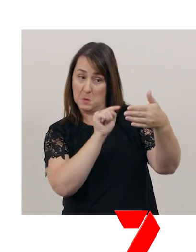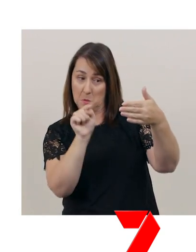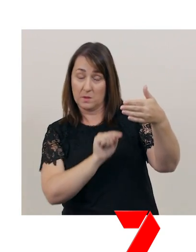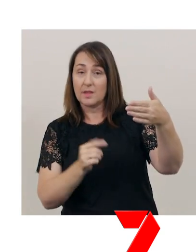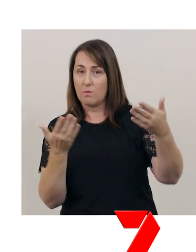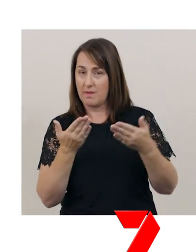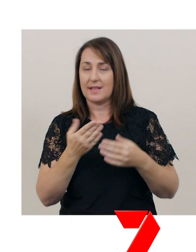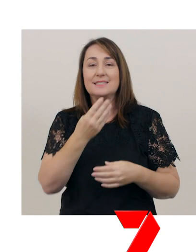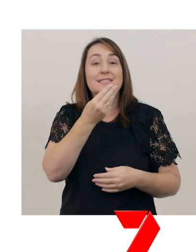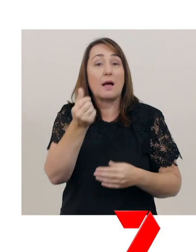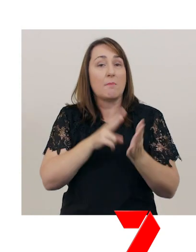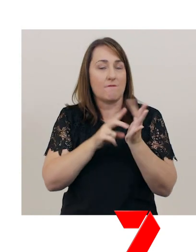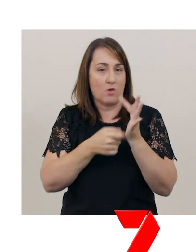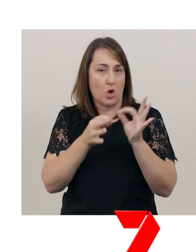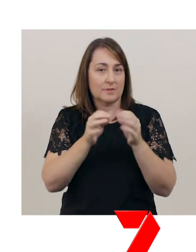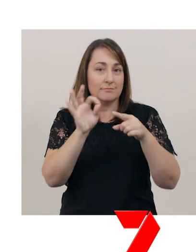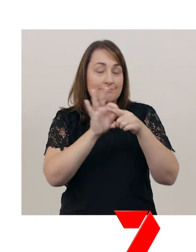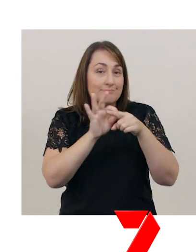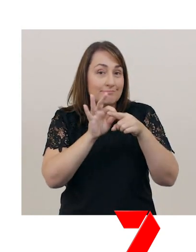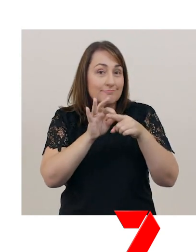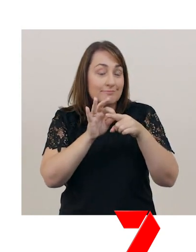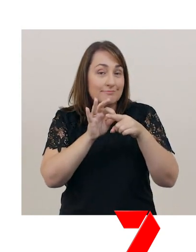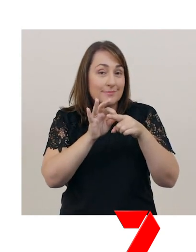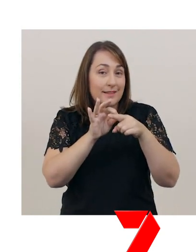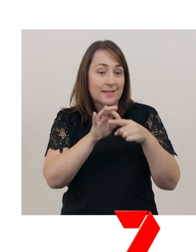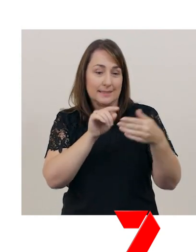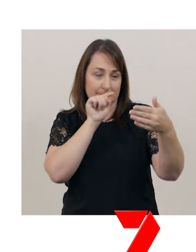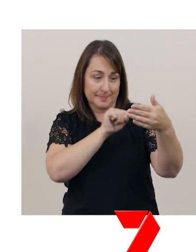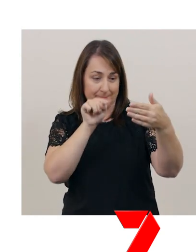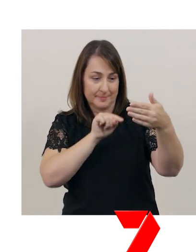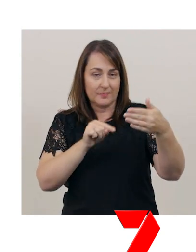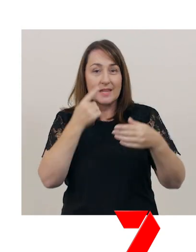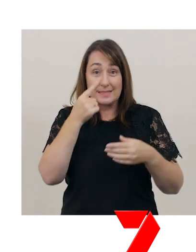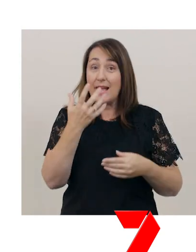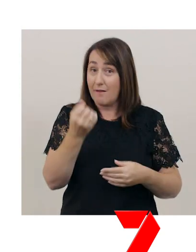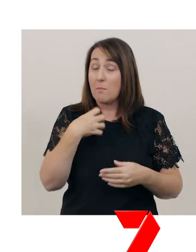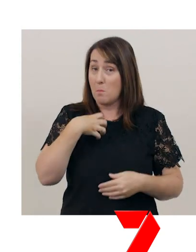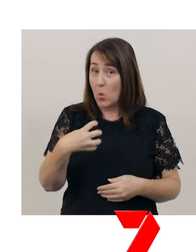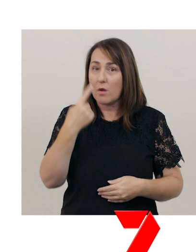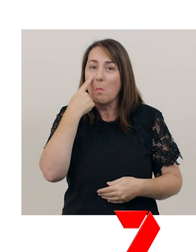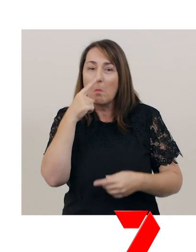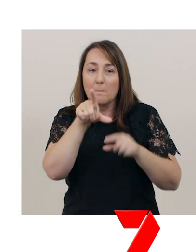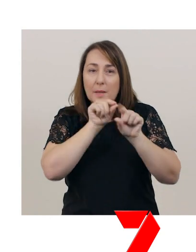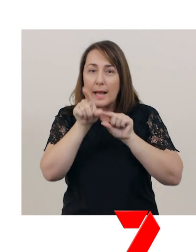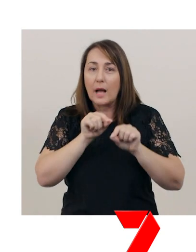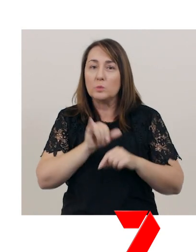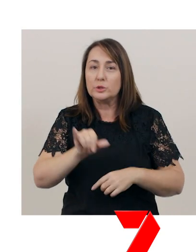Some of them have been highlighted for you. See how many more you can find.